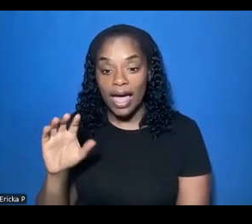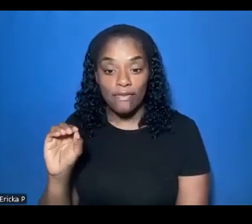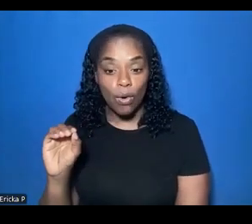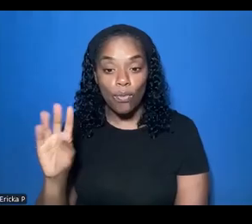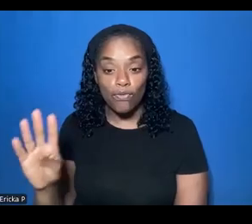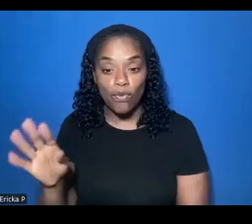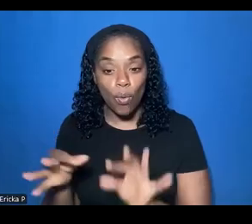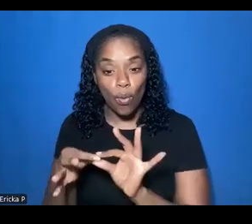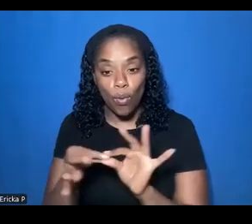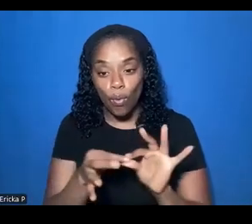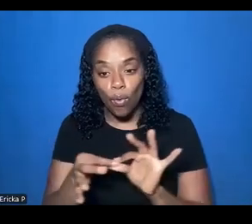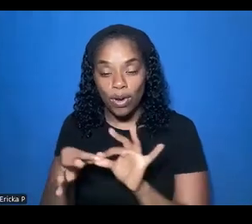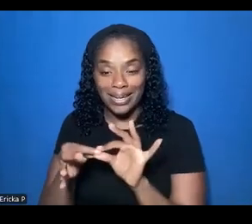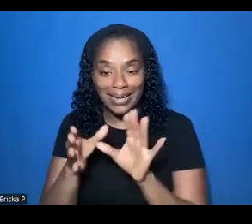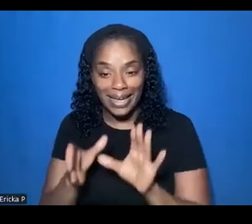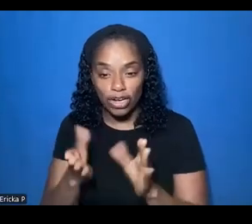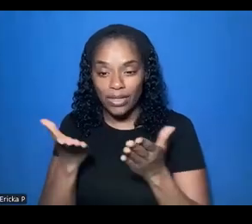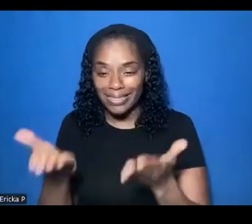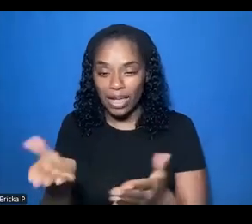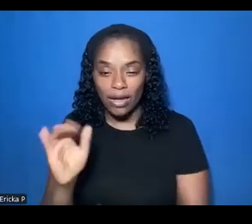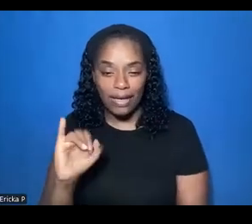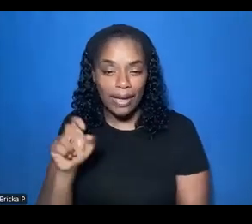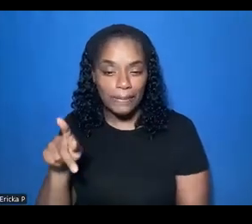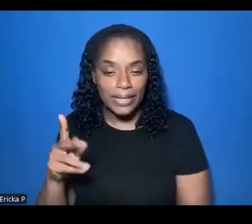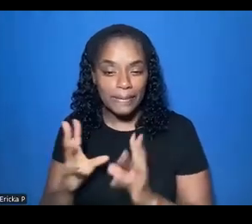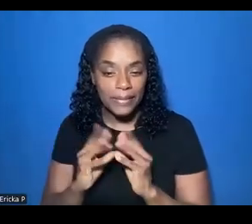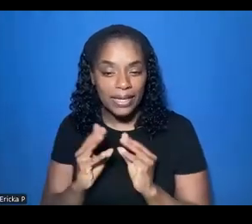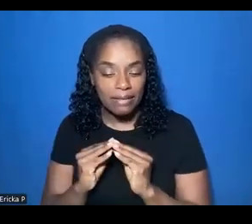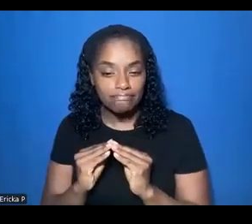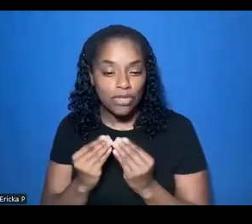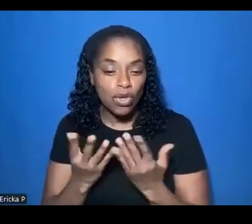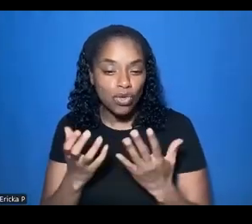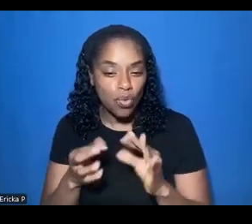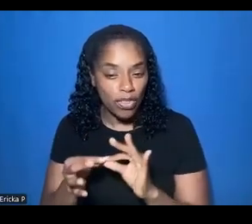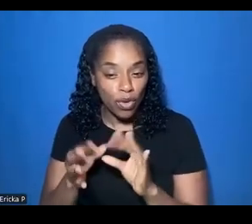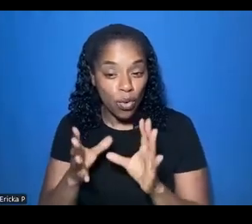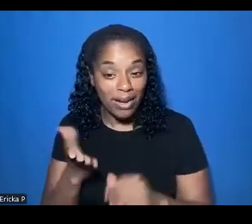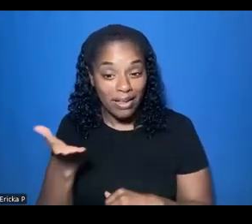And you want them there because there's a possibility that the child may not qualify